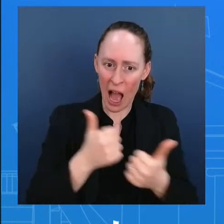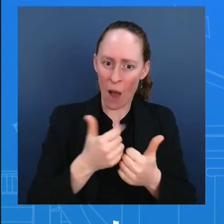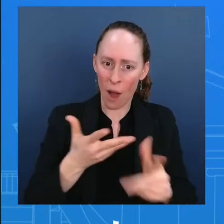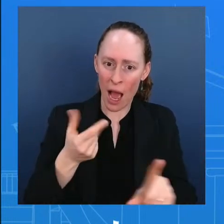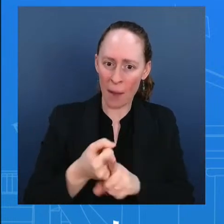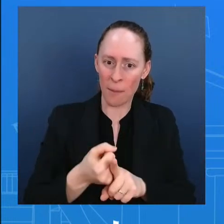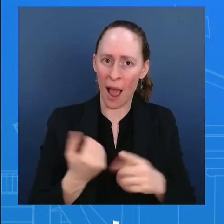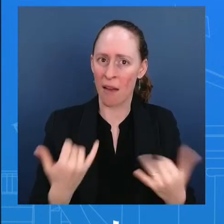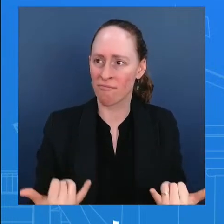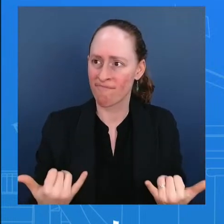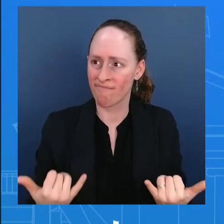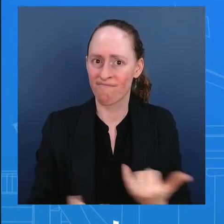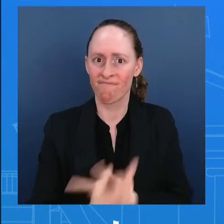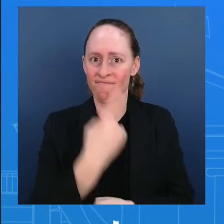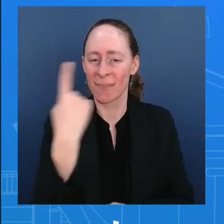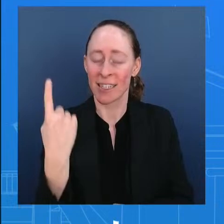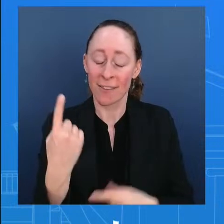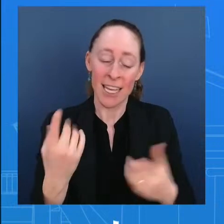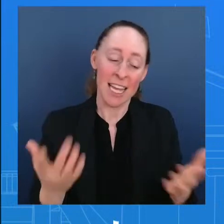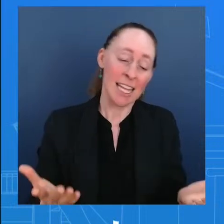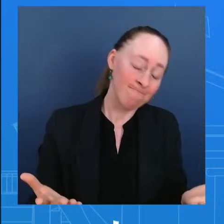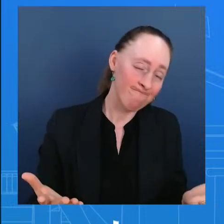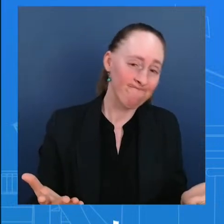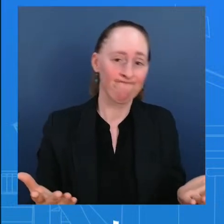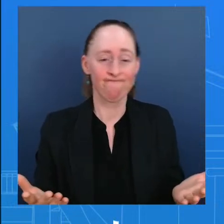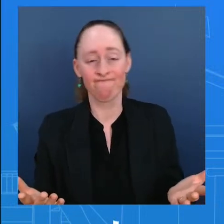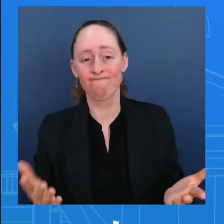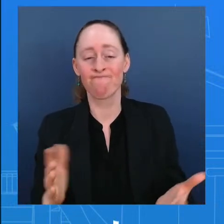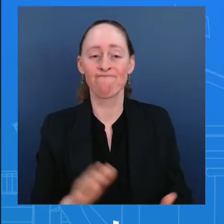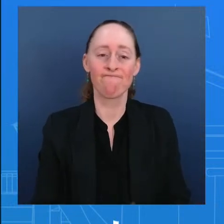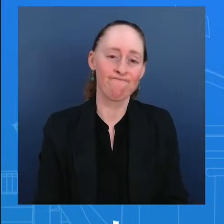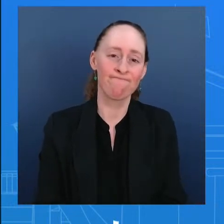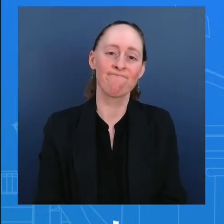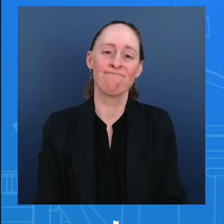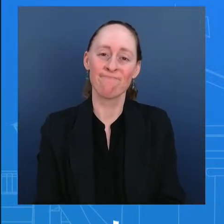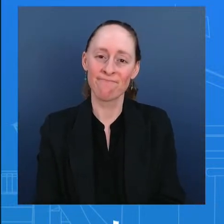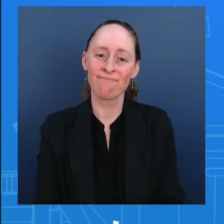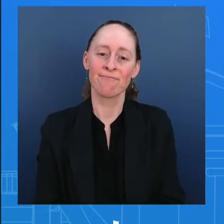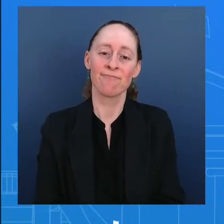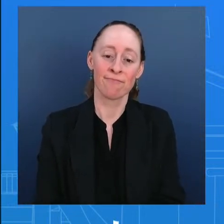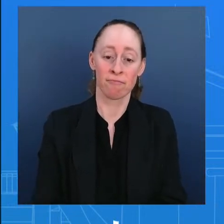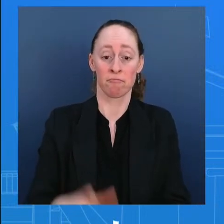And so, that’s how we should -- that’s how we see this. This is not about Japan.